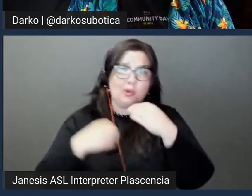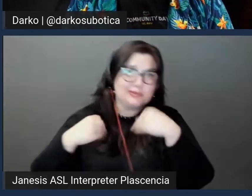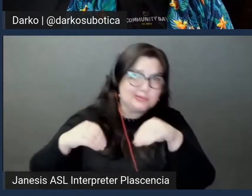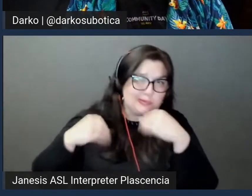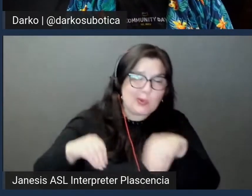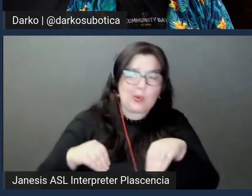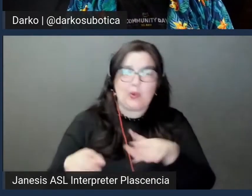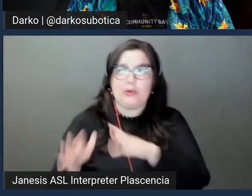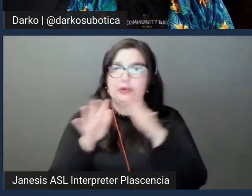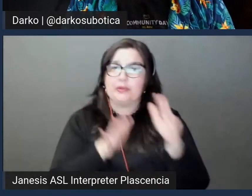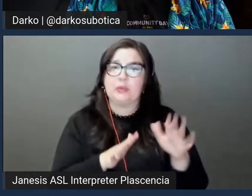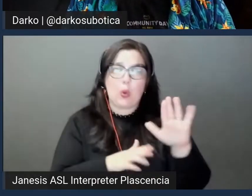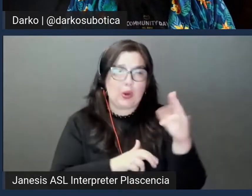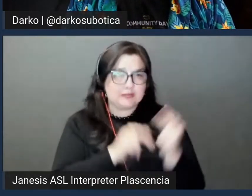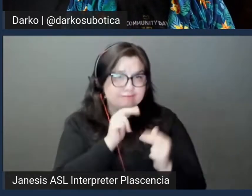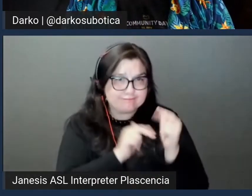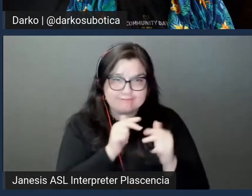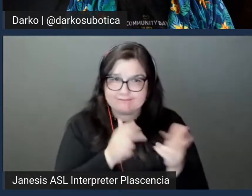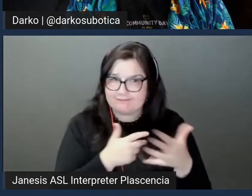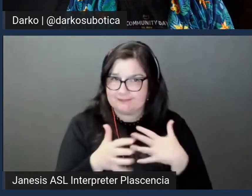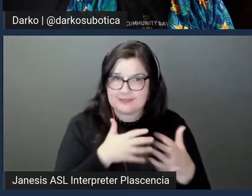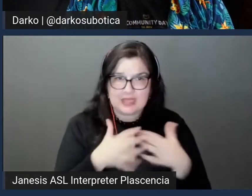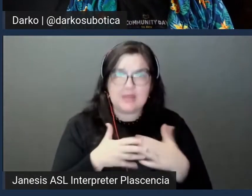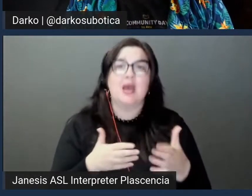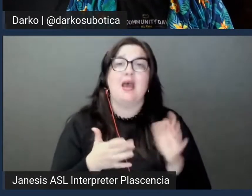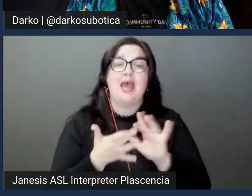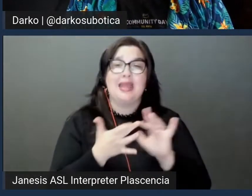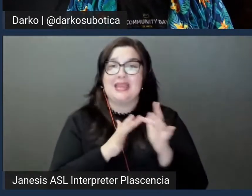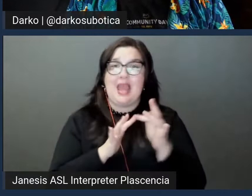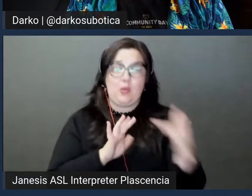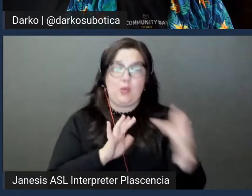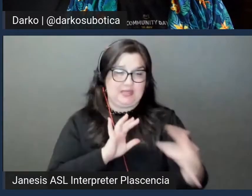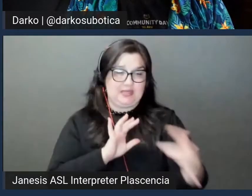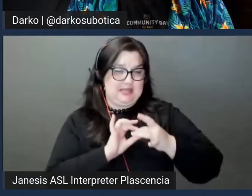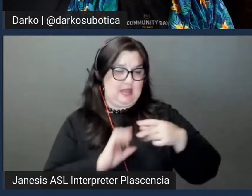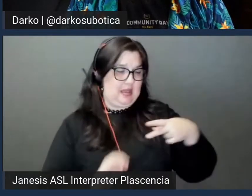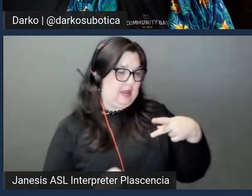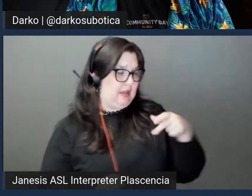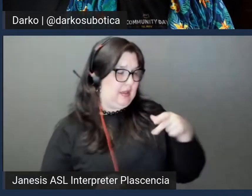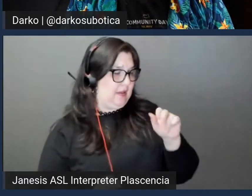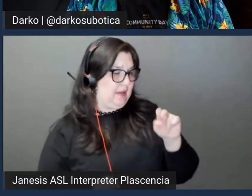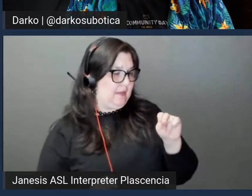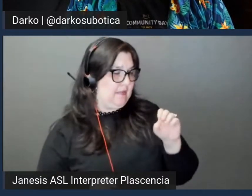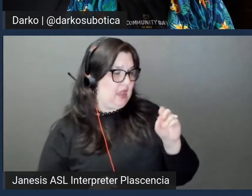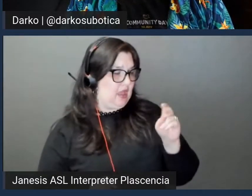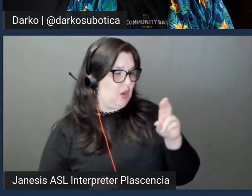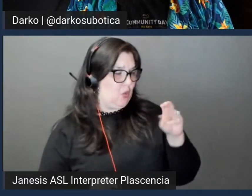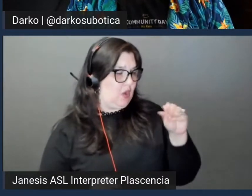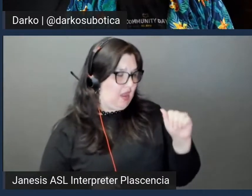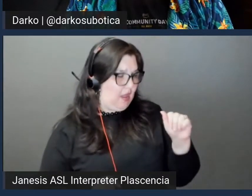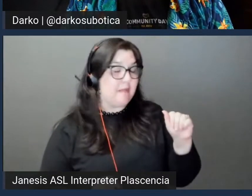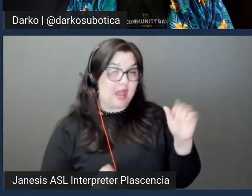even if they have, as long as they have a network connection where the Panorama appliance can talk back to the AWS cloud, that's all we need.